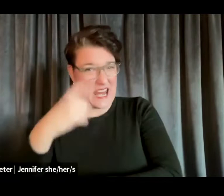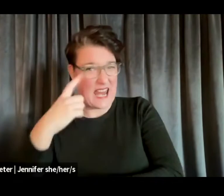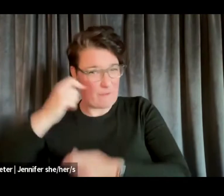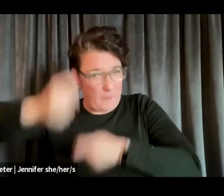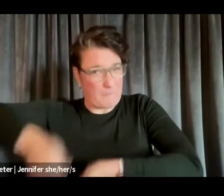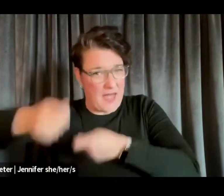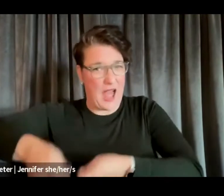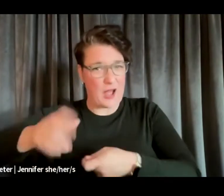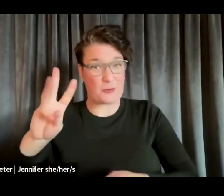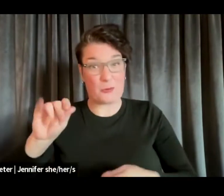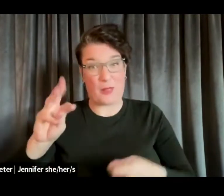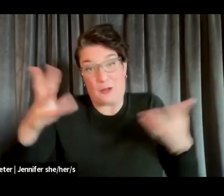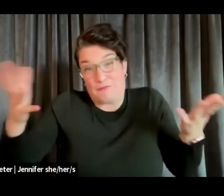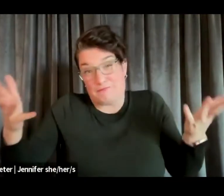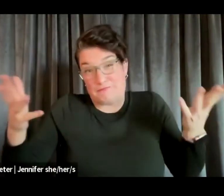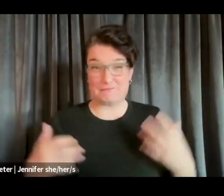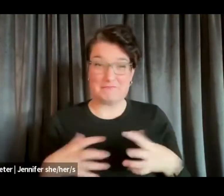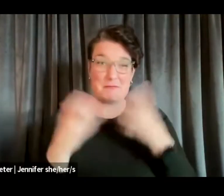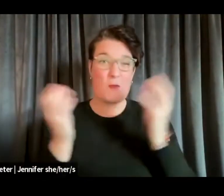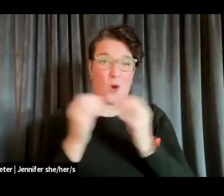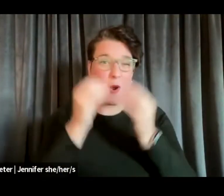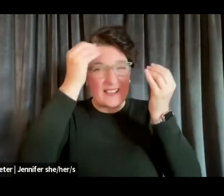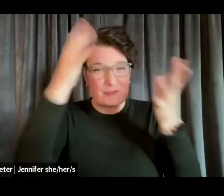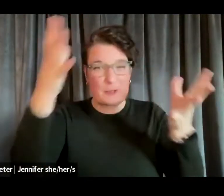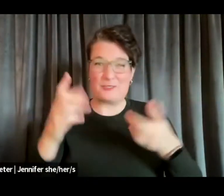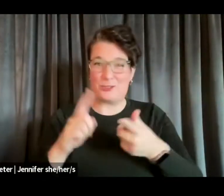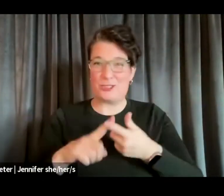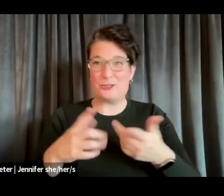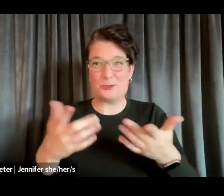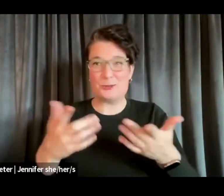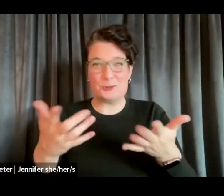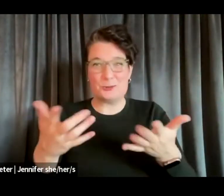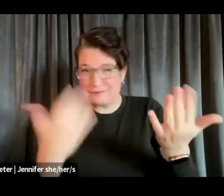Probably many of you have information, please feel free to reach out to us.